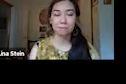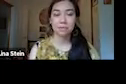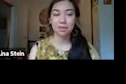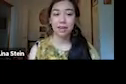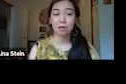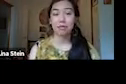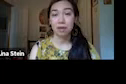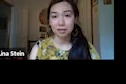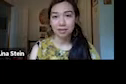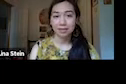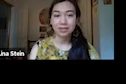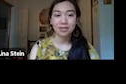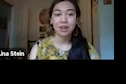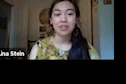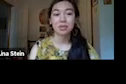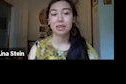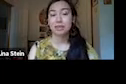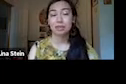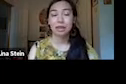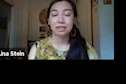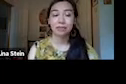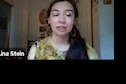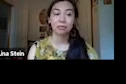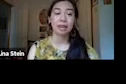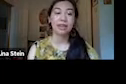However, amongst this, arts and creativity have played an invaluable